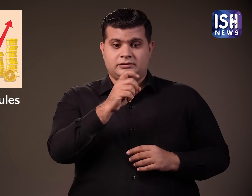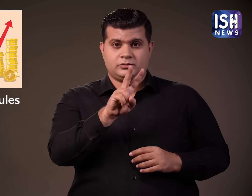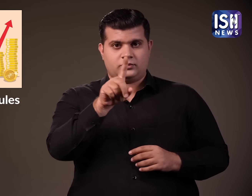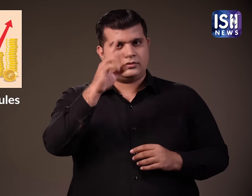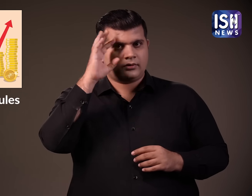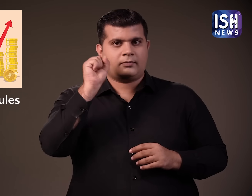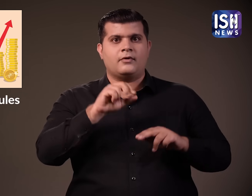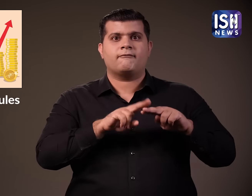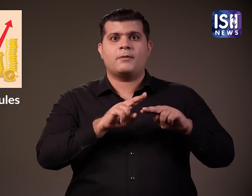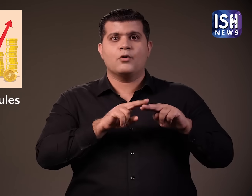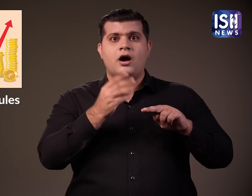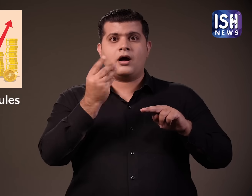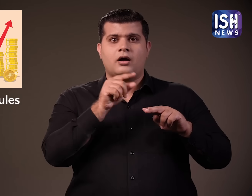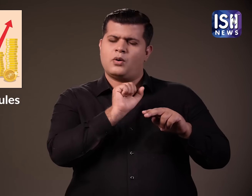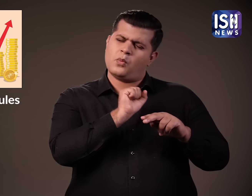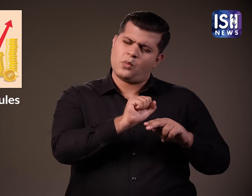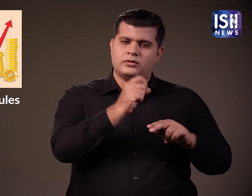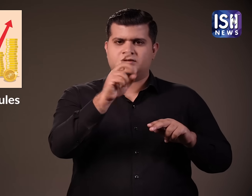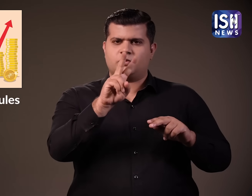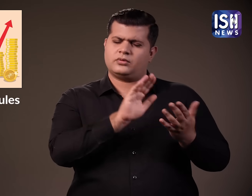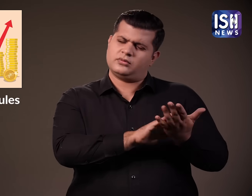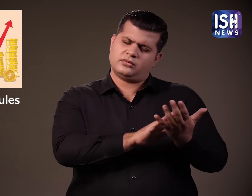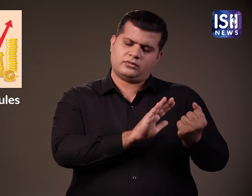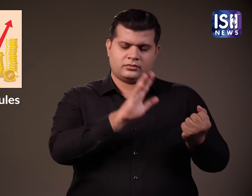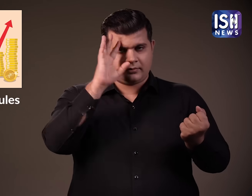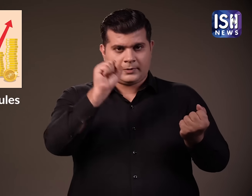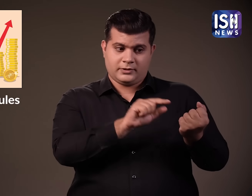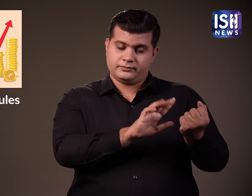Remember the Rule of 72. It is a formula.